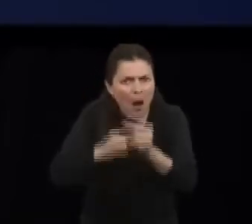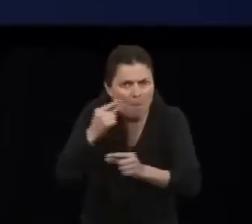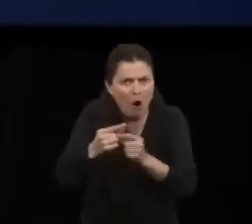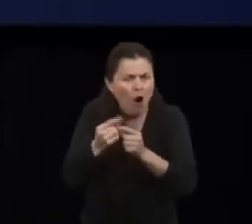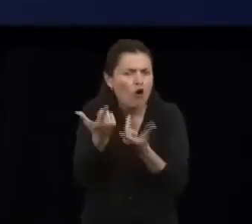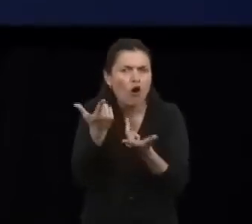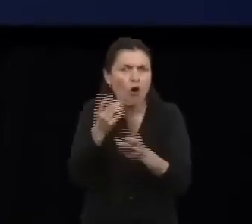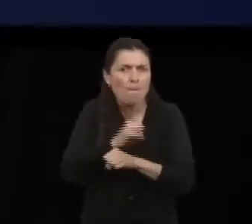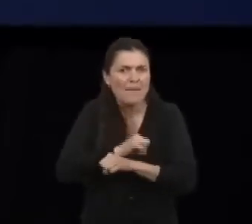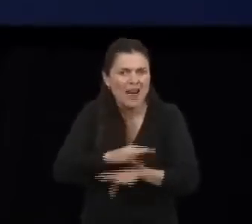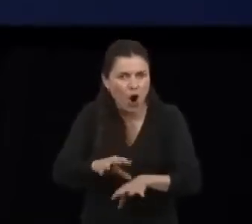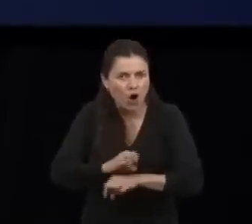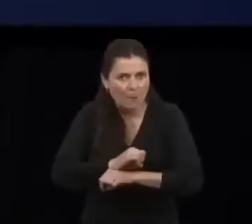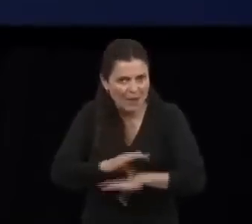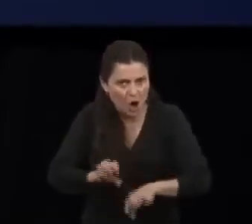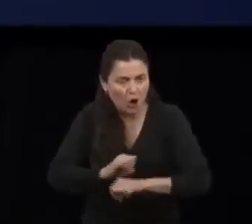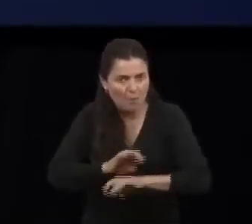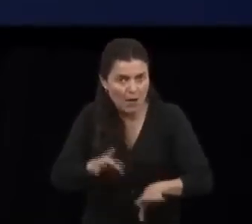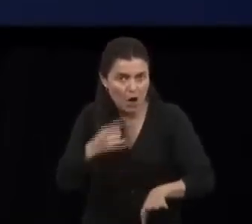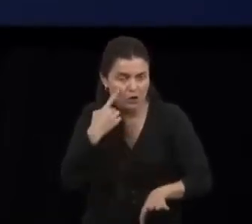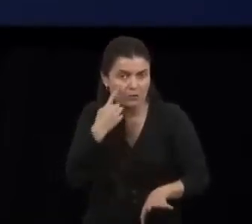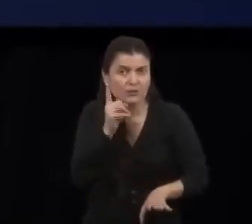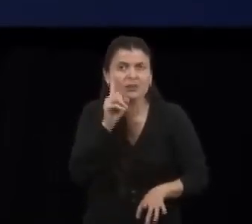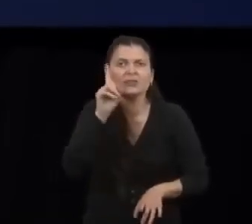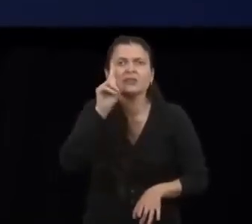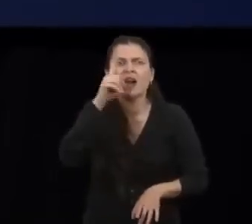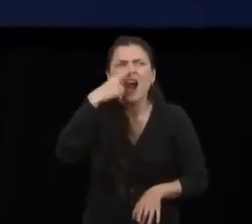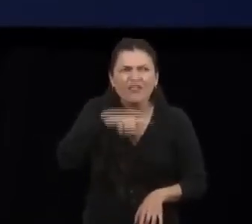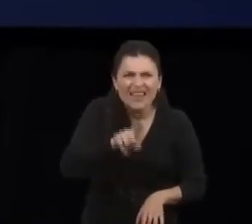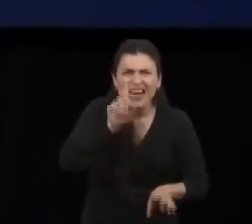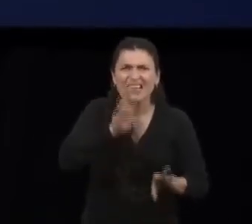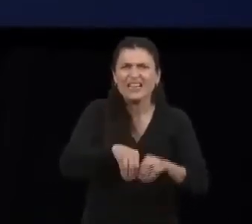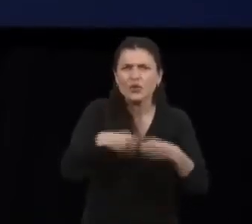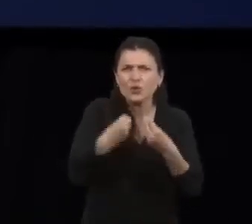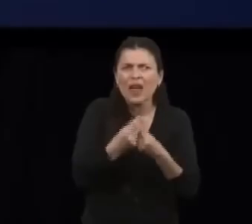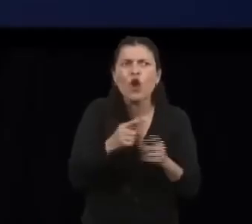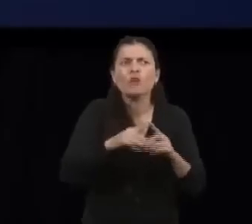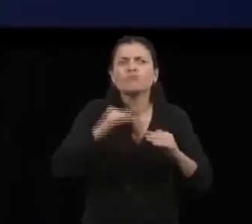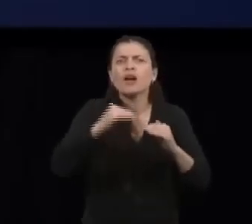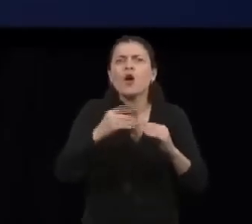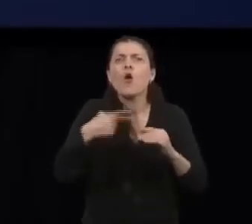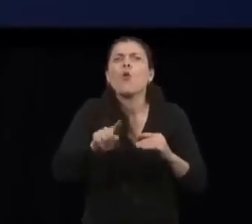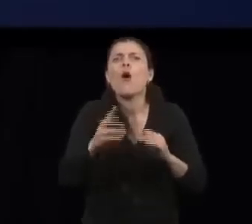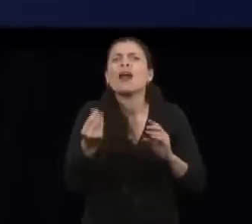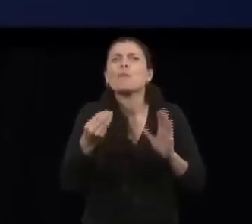let's say, to determine the level of prices, in total contradiction to what